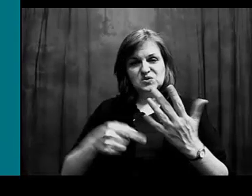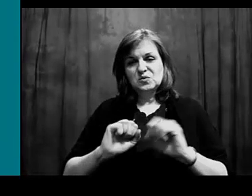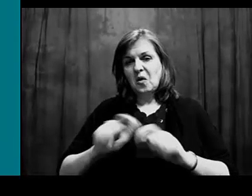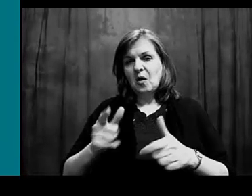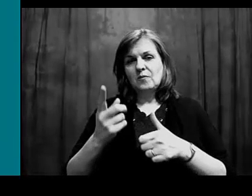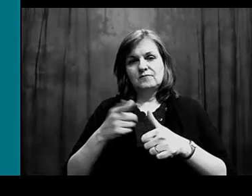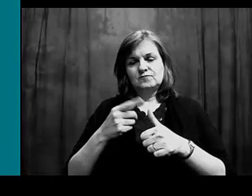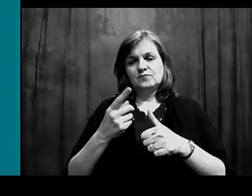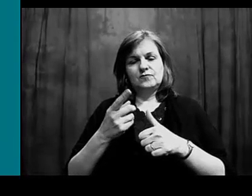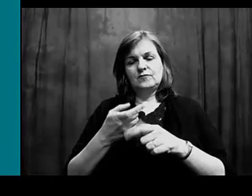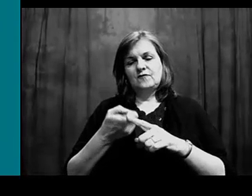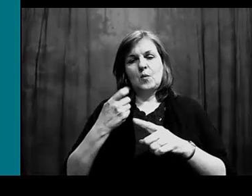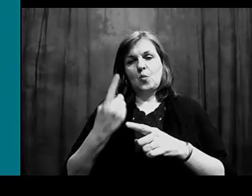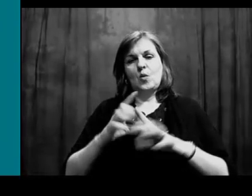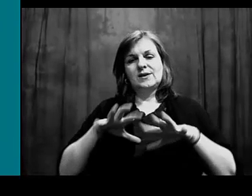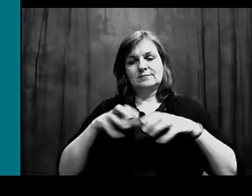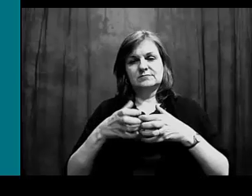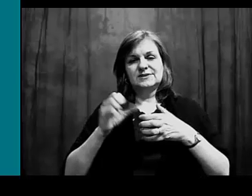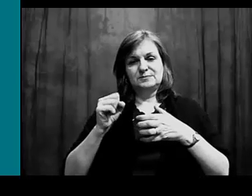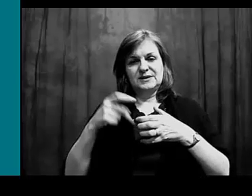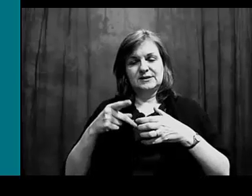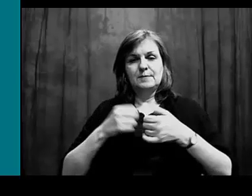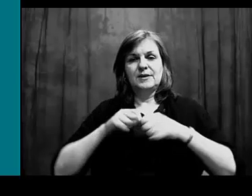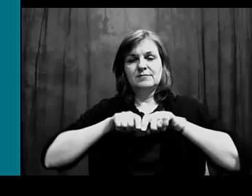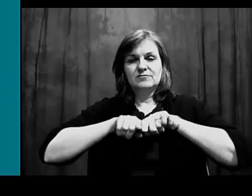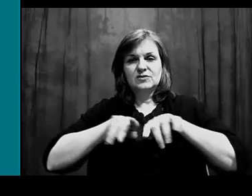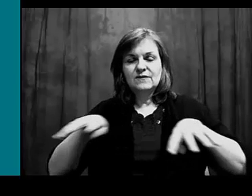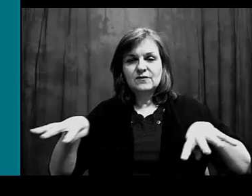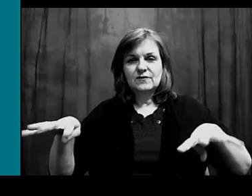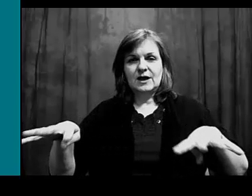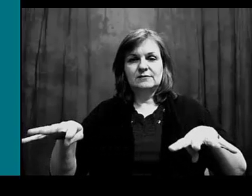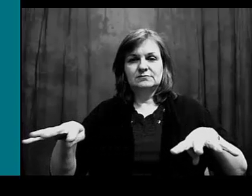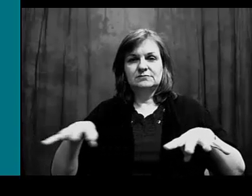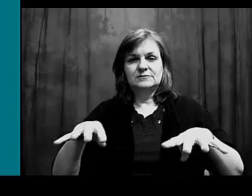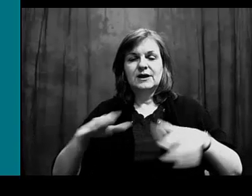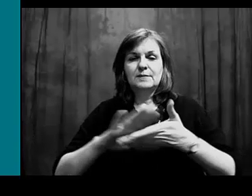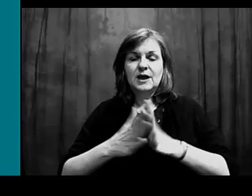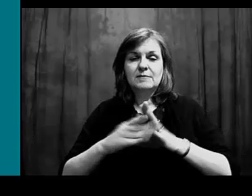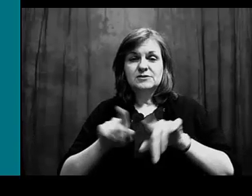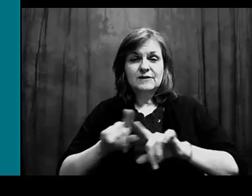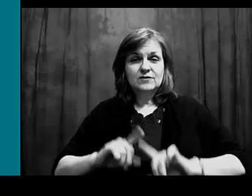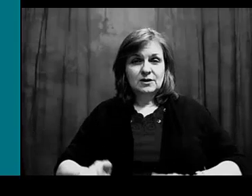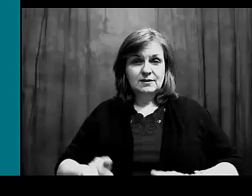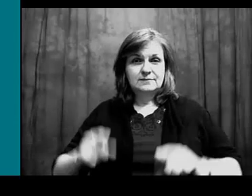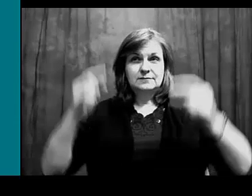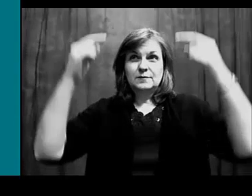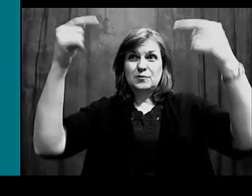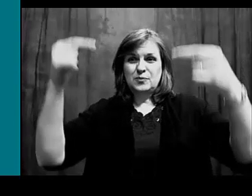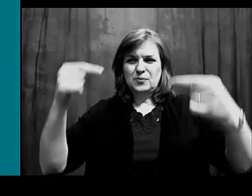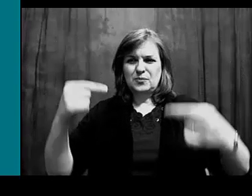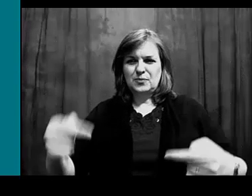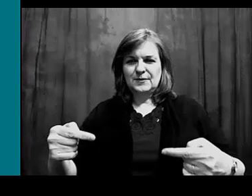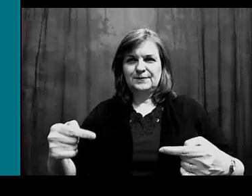but now have divided out -- in all the cases here have divided out and now